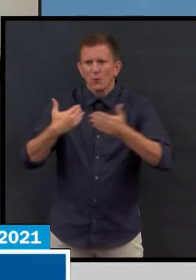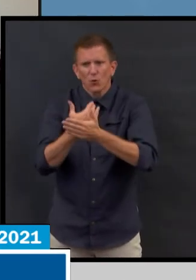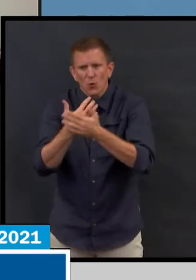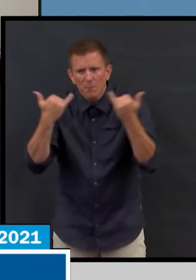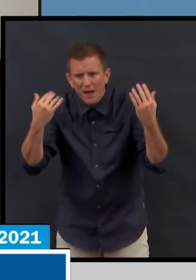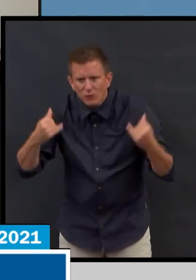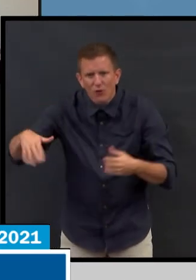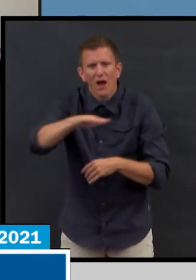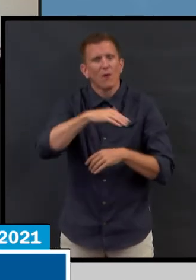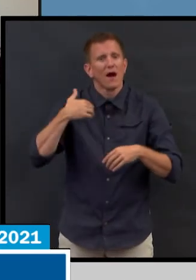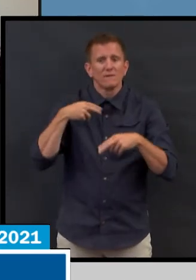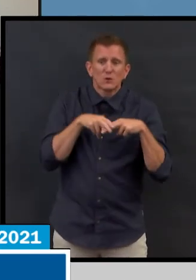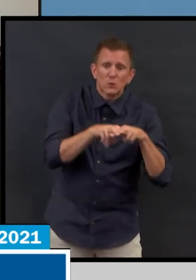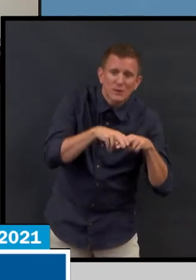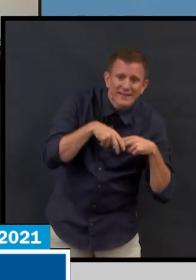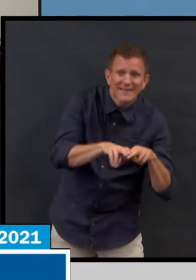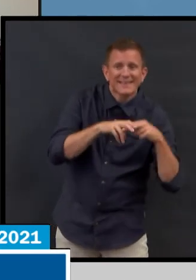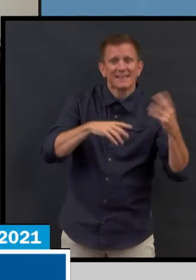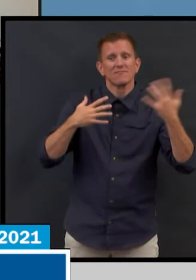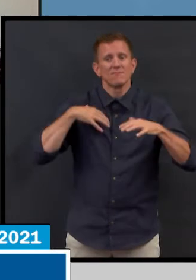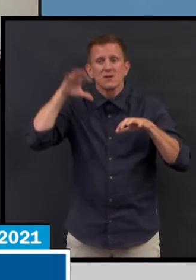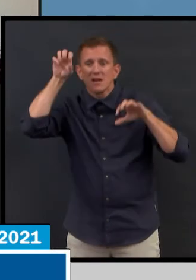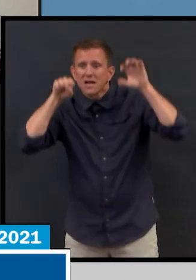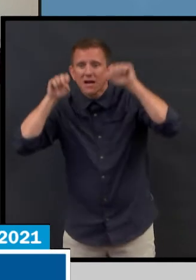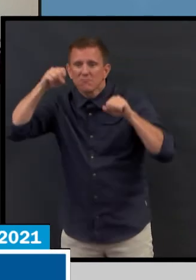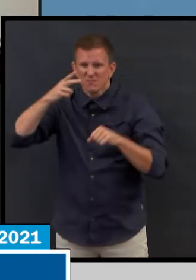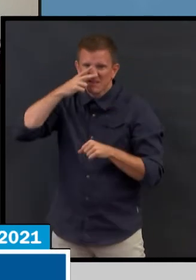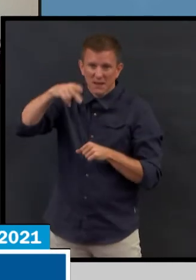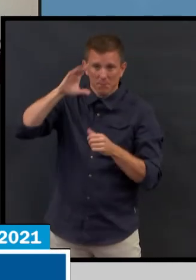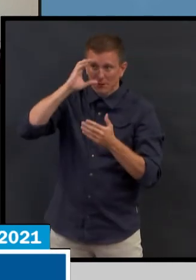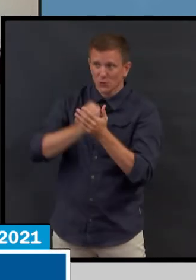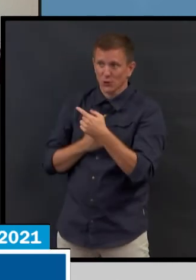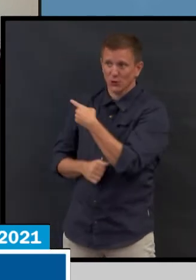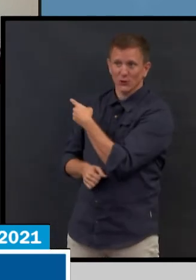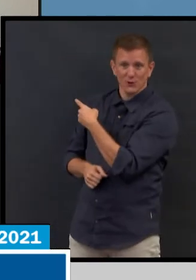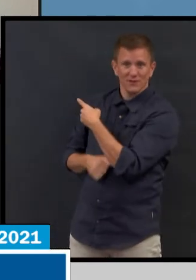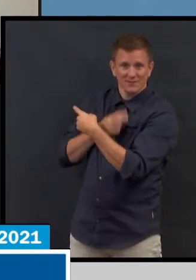structure like the one shown in this image on the slide in addition to these play features